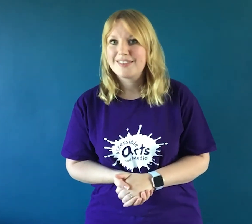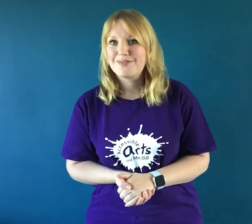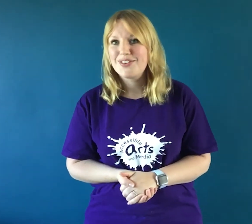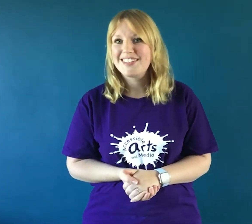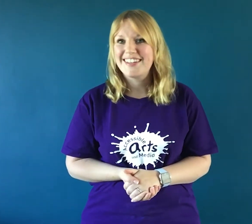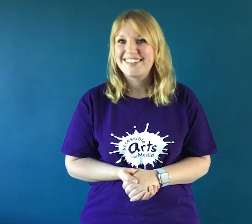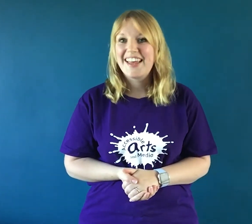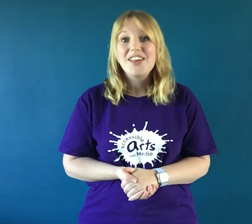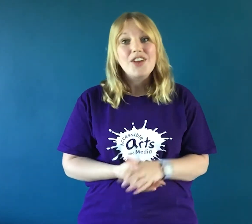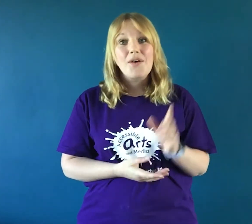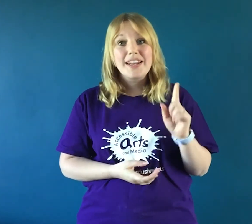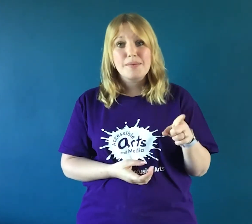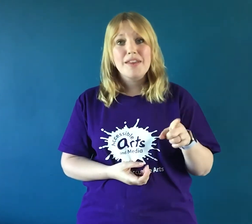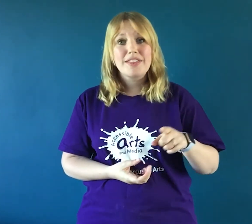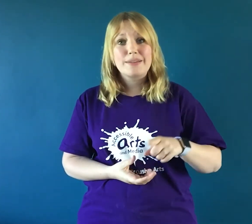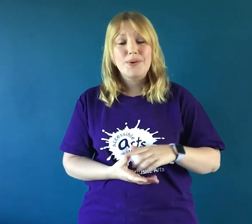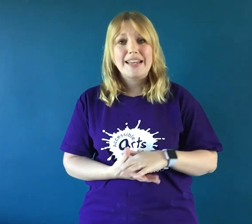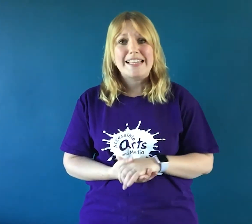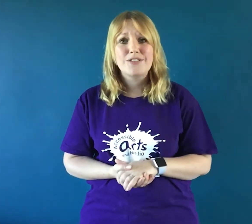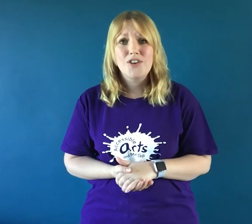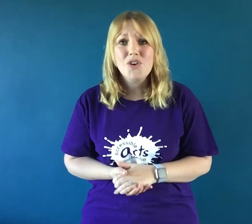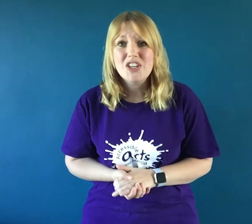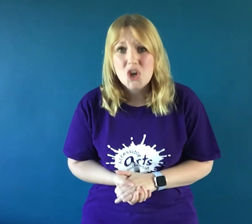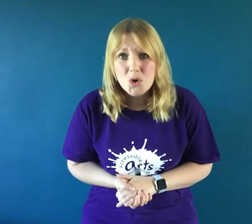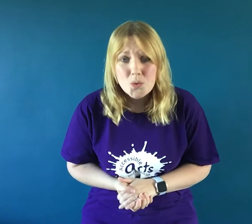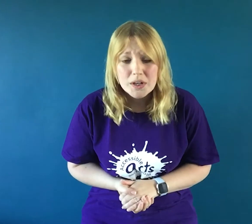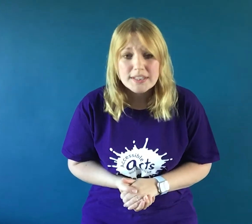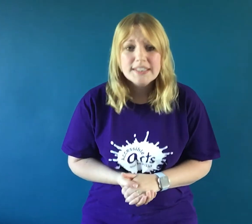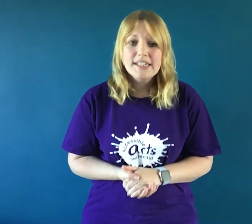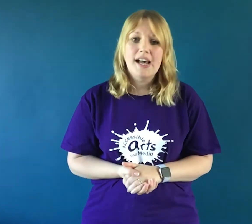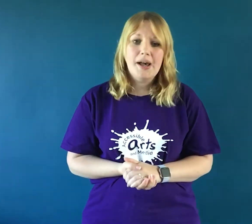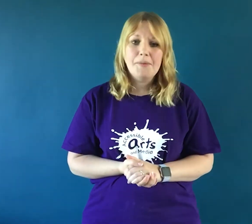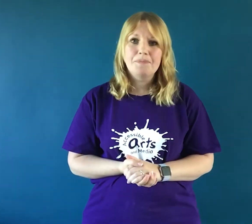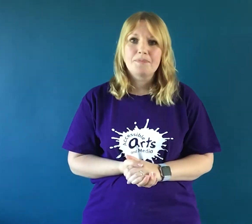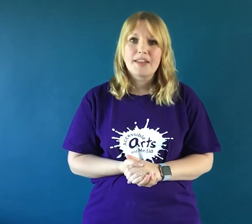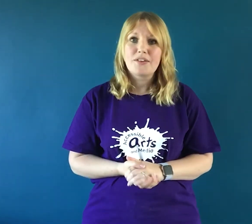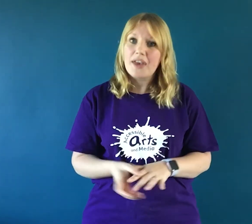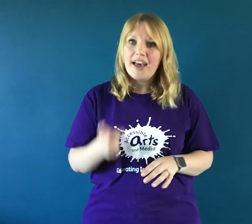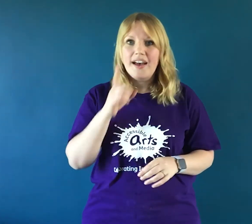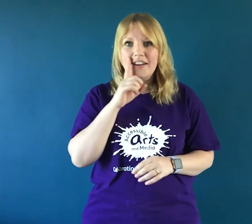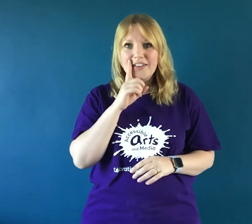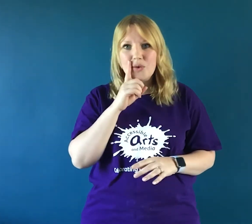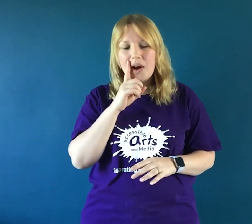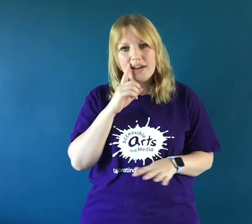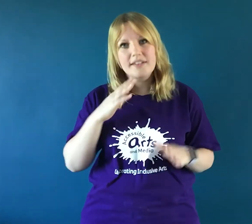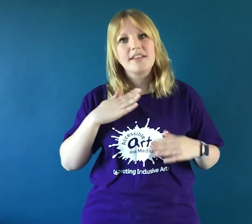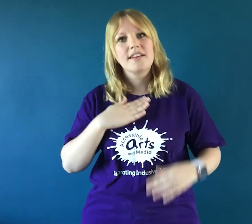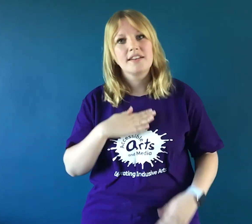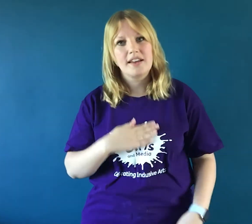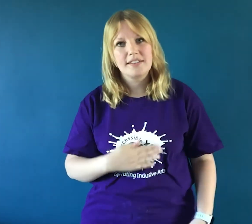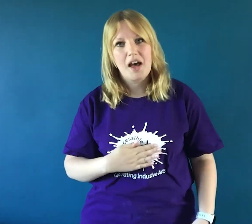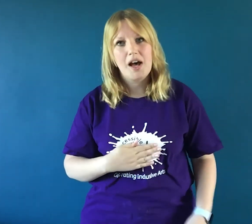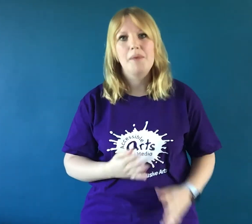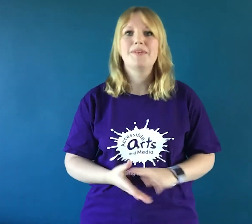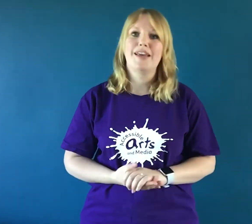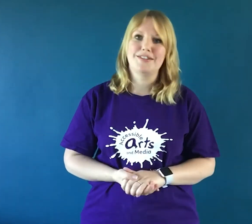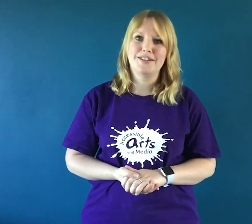and Voices so Elizabeth this one is for you. So yeah, a nice quiet, nice calm session.